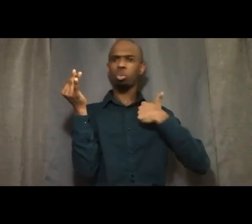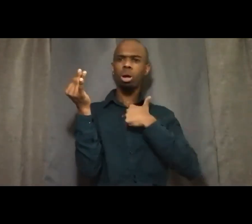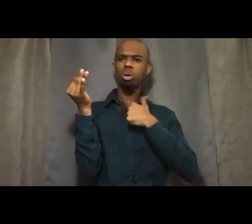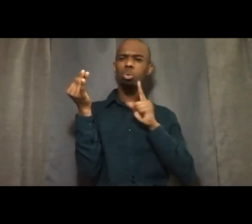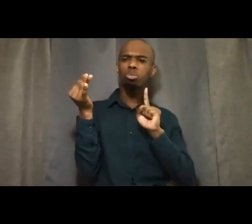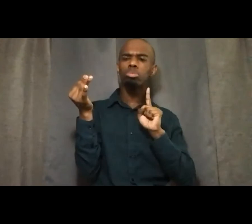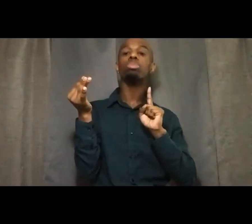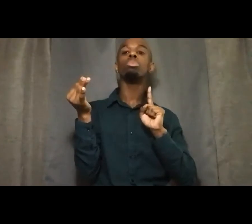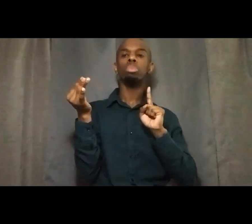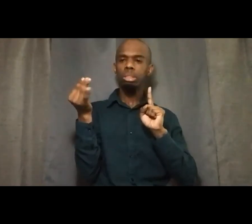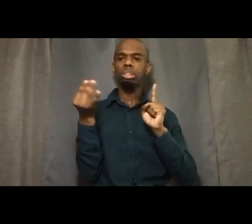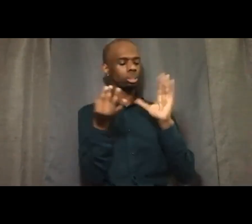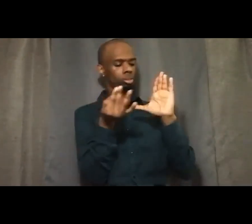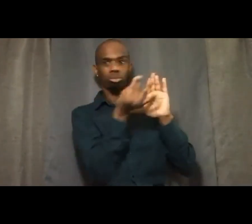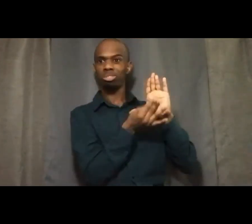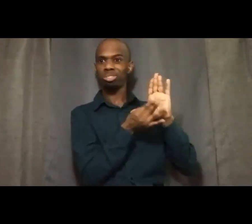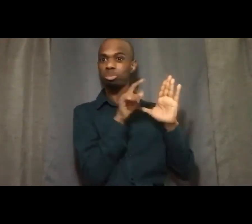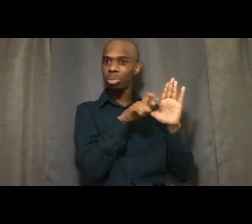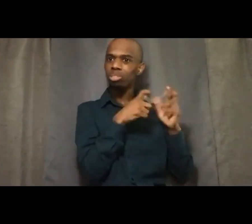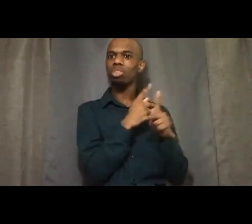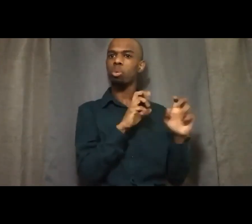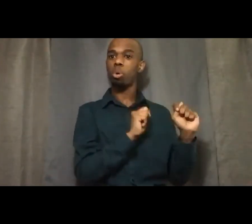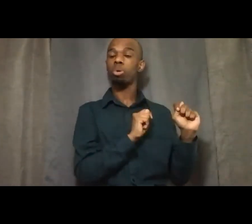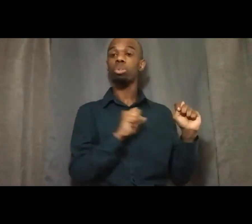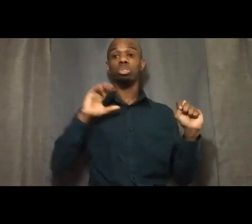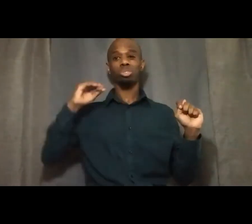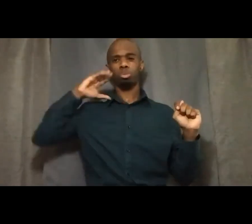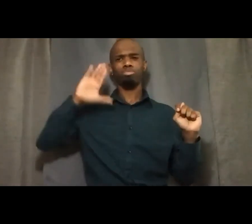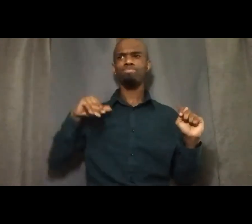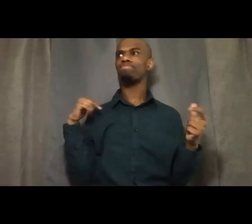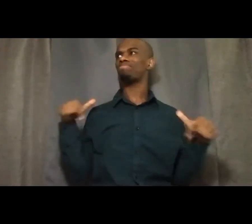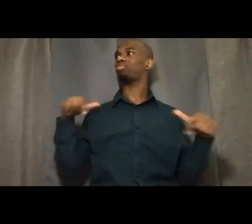And so, if we don't make those recognitions,